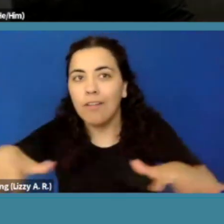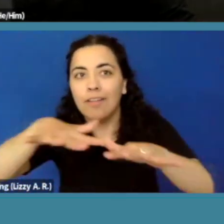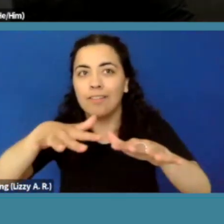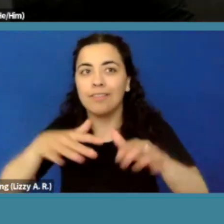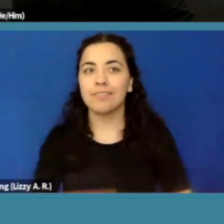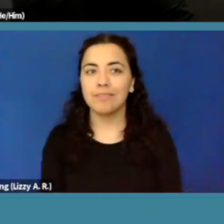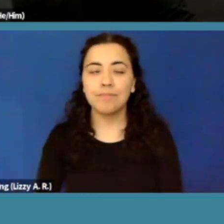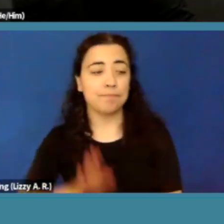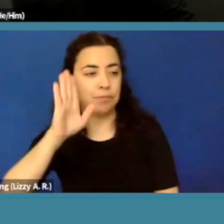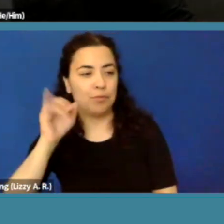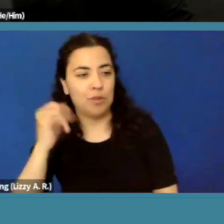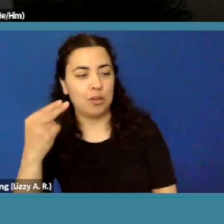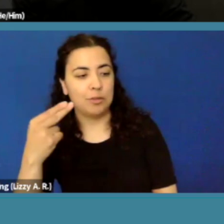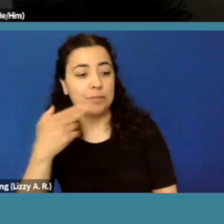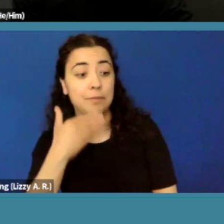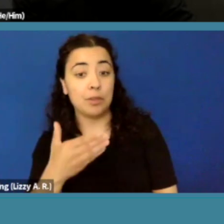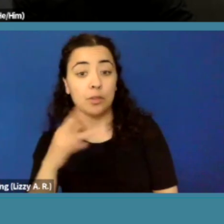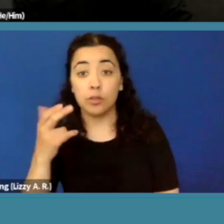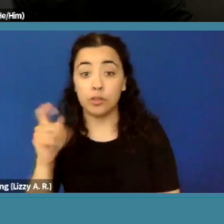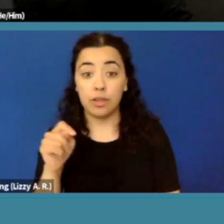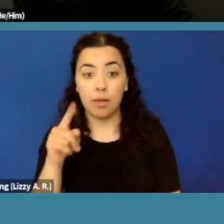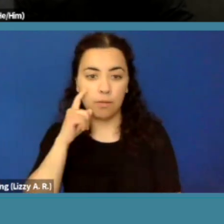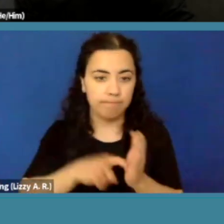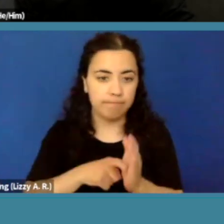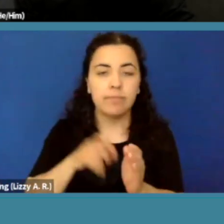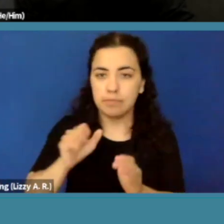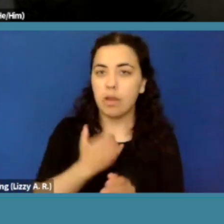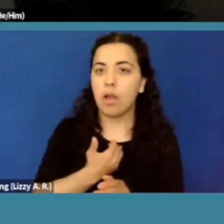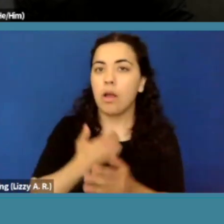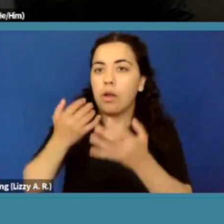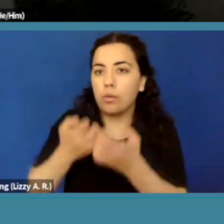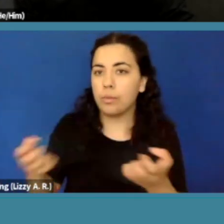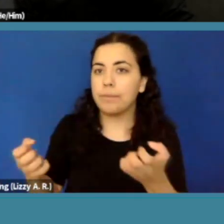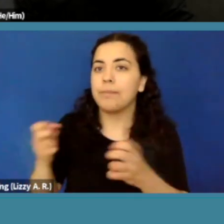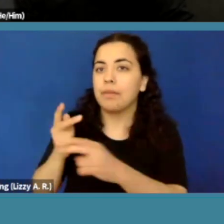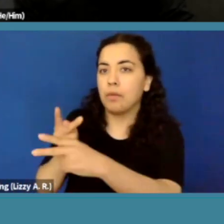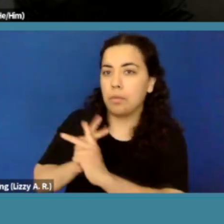And in the chat, just drawing attention to our Equipment Loan Program. There's a link in there for that.